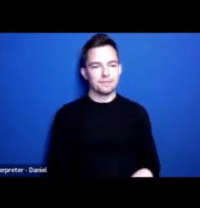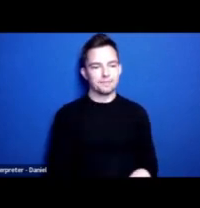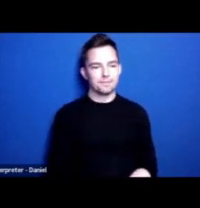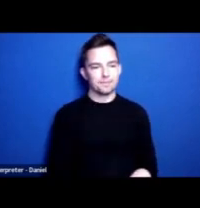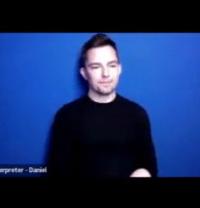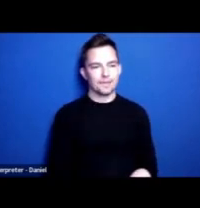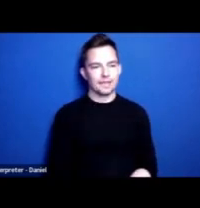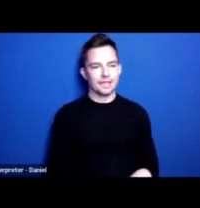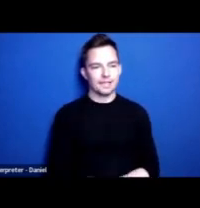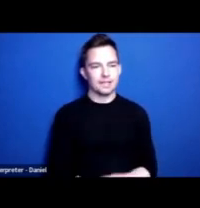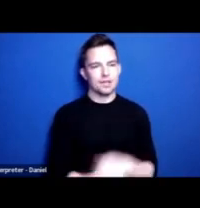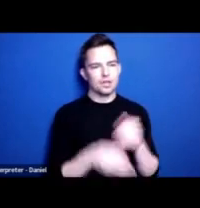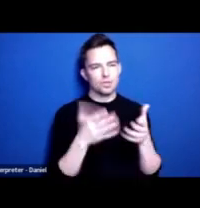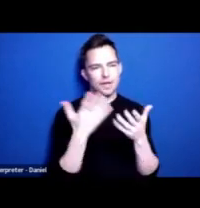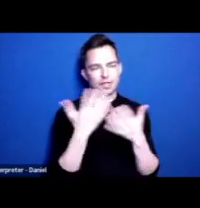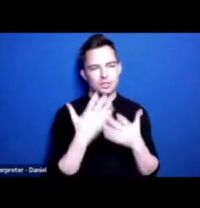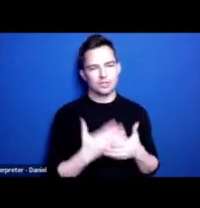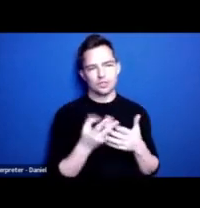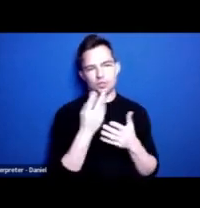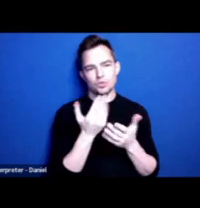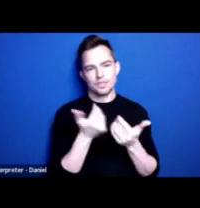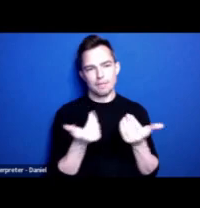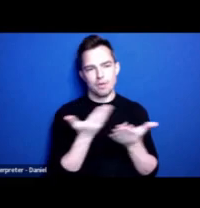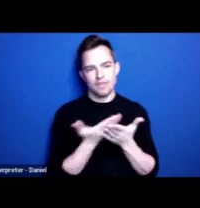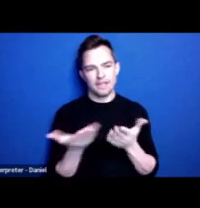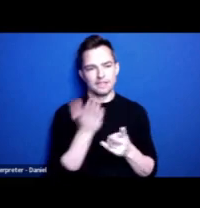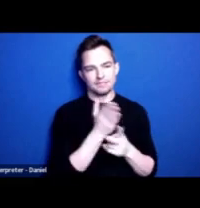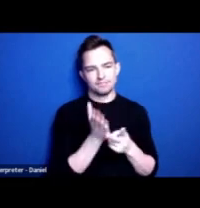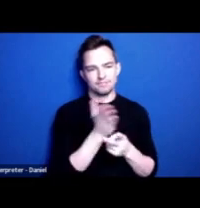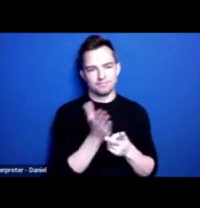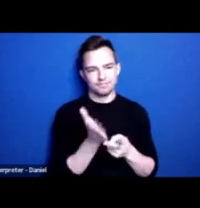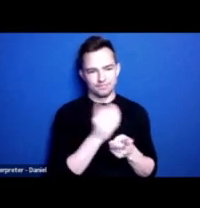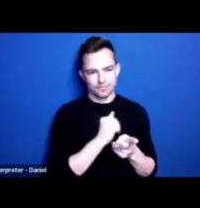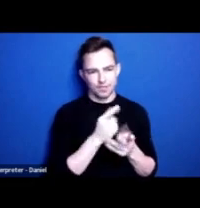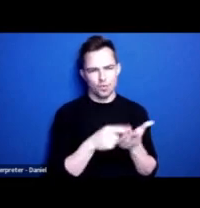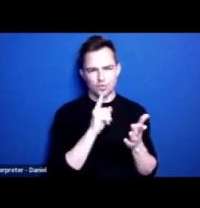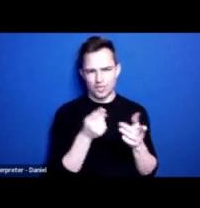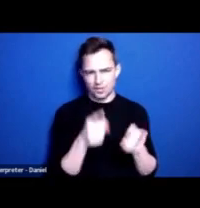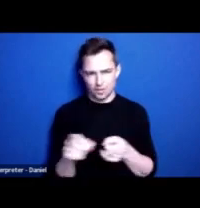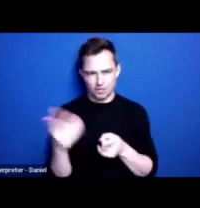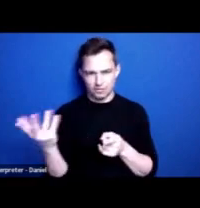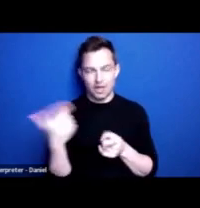things look and what is really happening are two totally different things. So what was really going on? I was trying to establish this new identity,